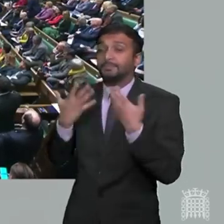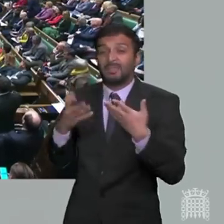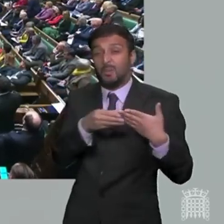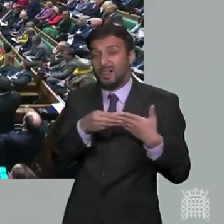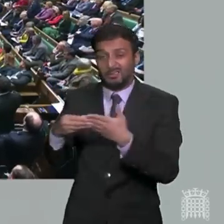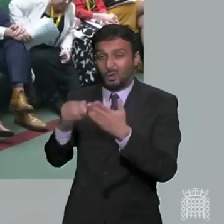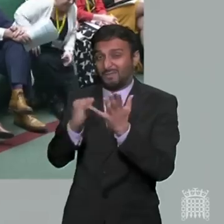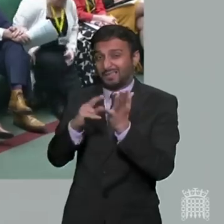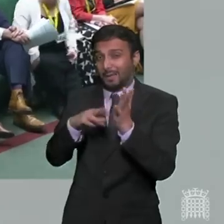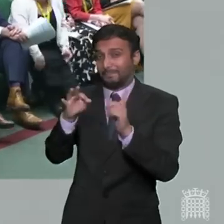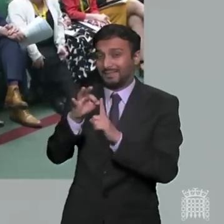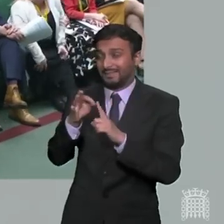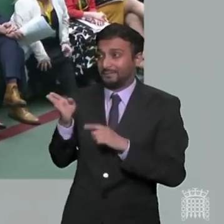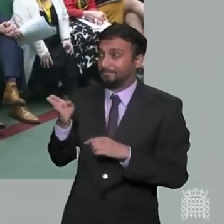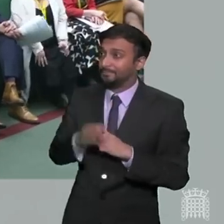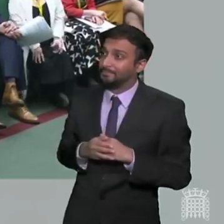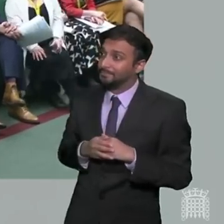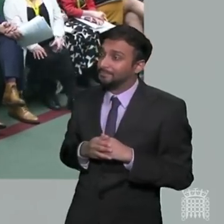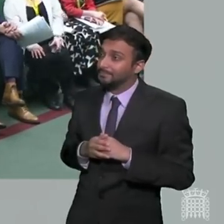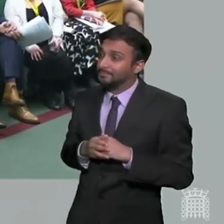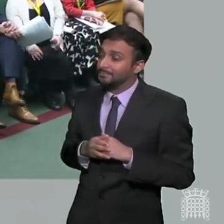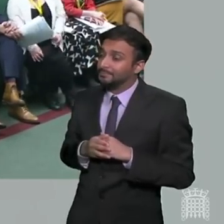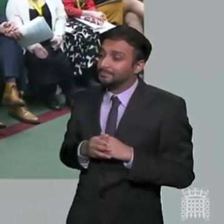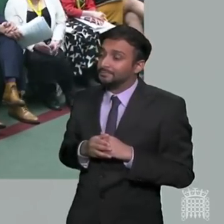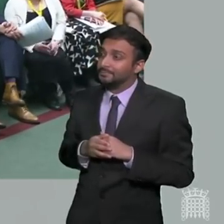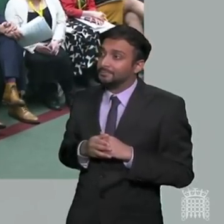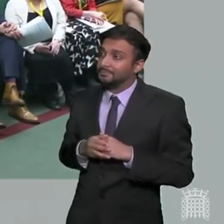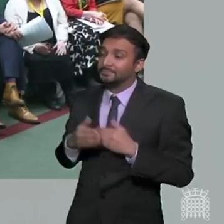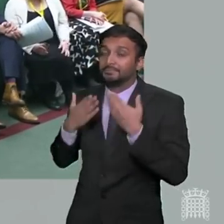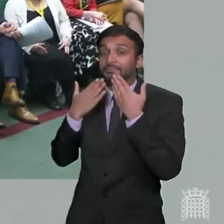Ian Blackford (Ross, Skye and Lochaber) (SNP) I am sure that the whole House will join me